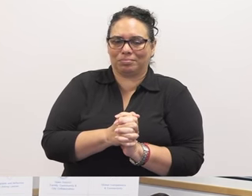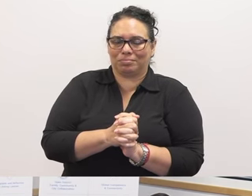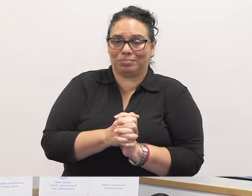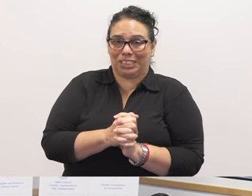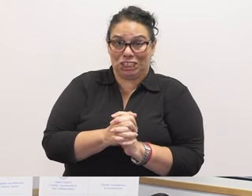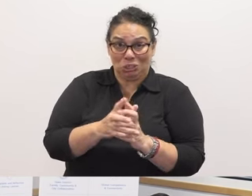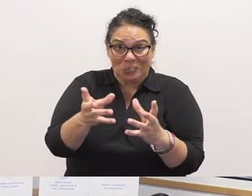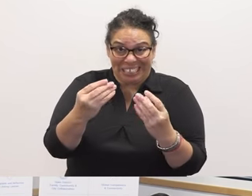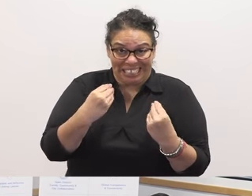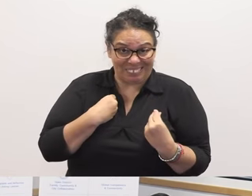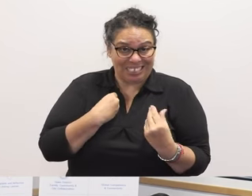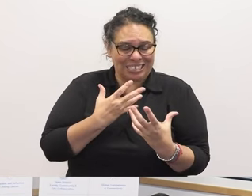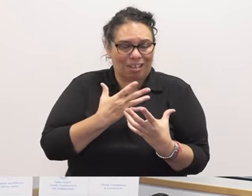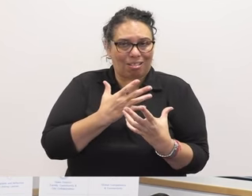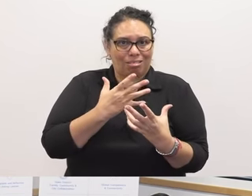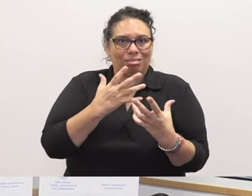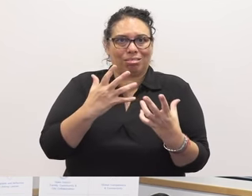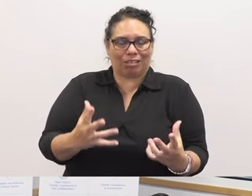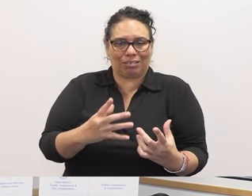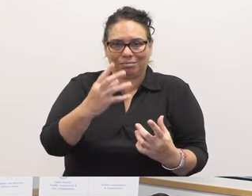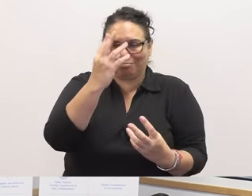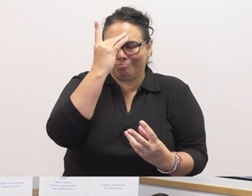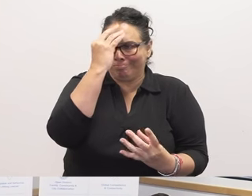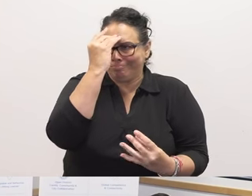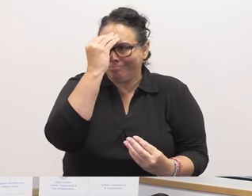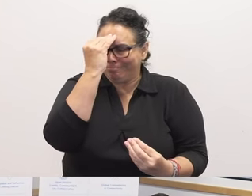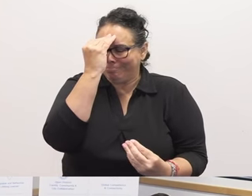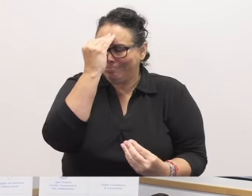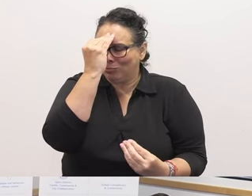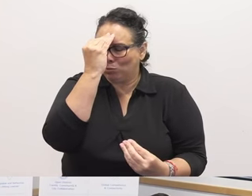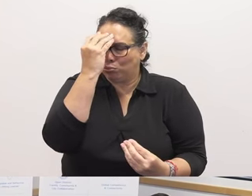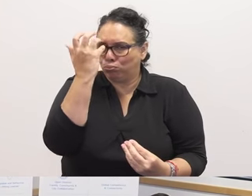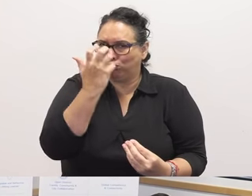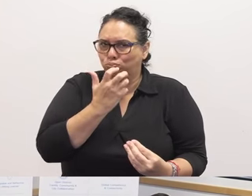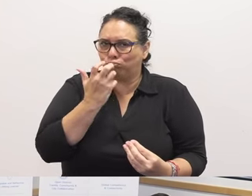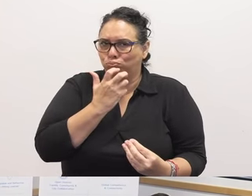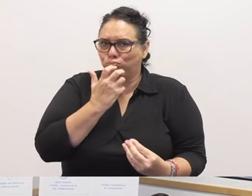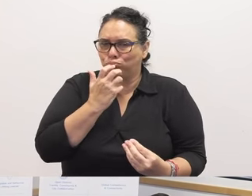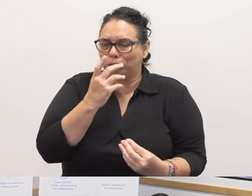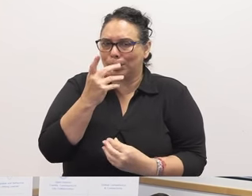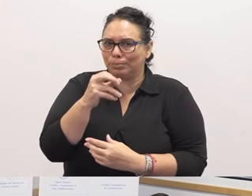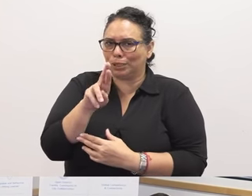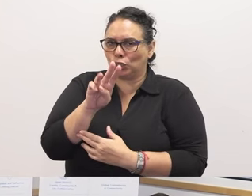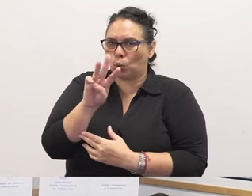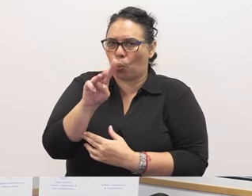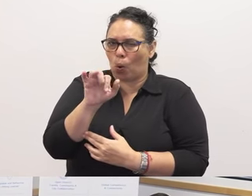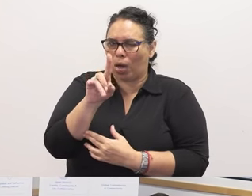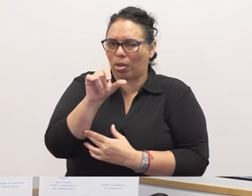you've given us a lot to think about here, but Mr. Waddles, I'm gonna ask you